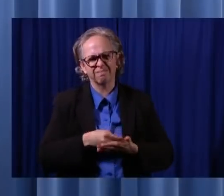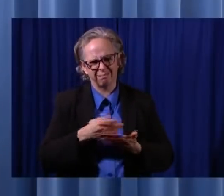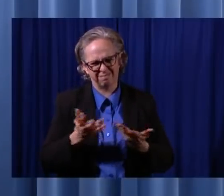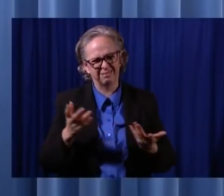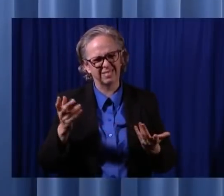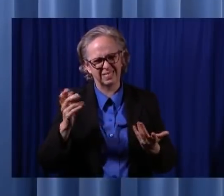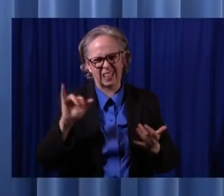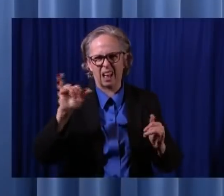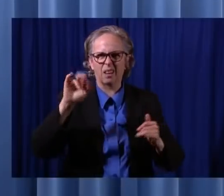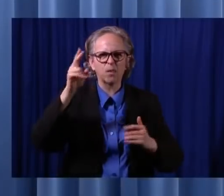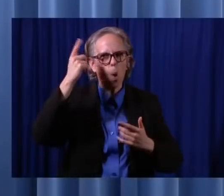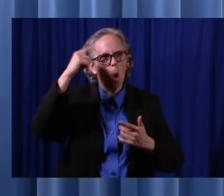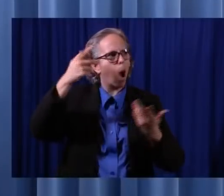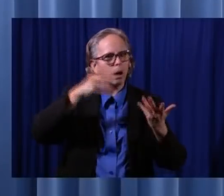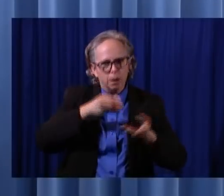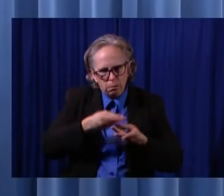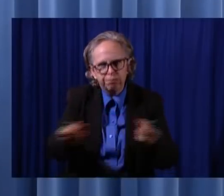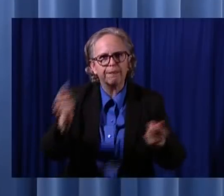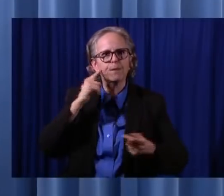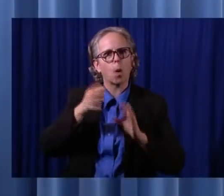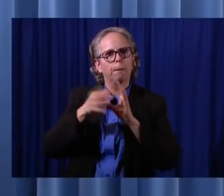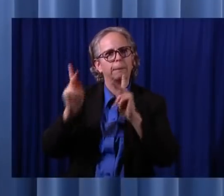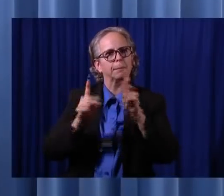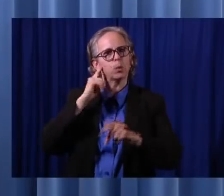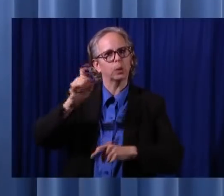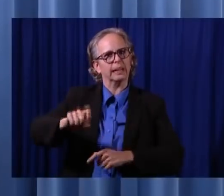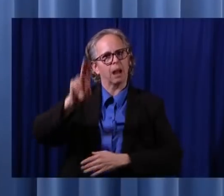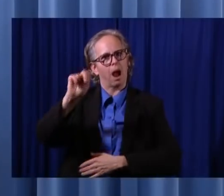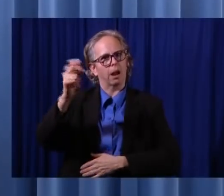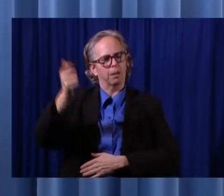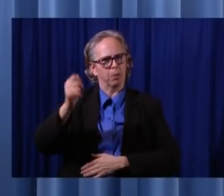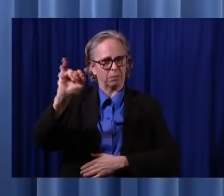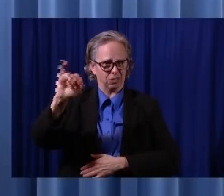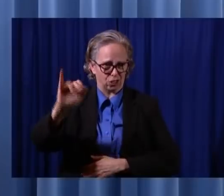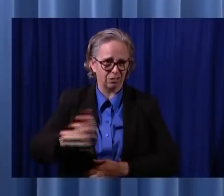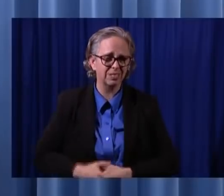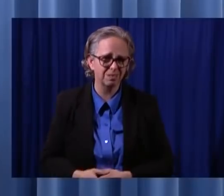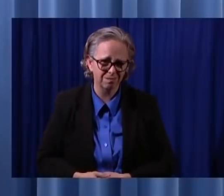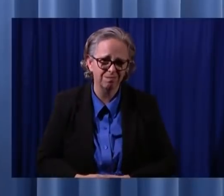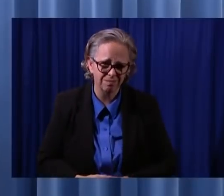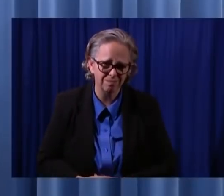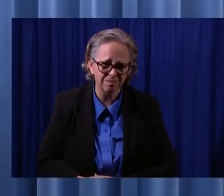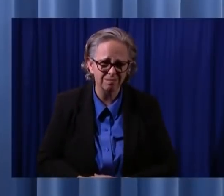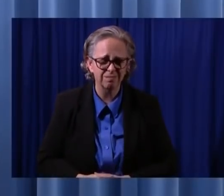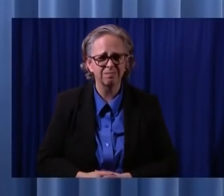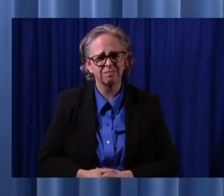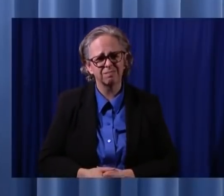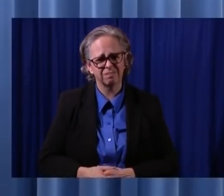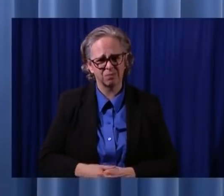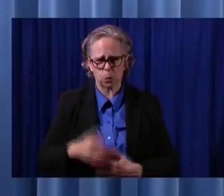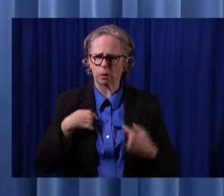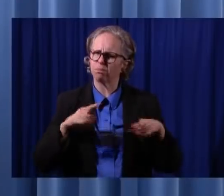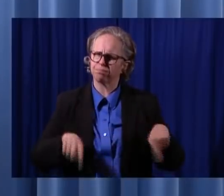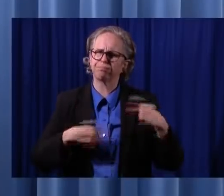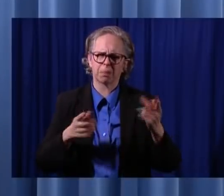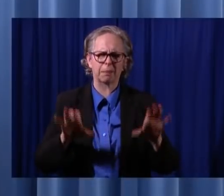NEED IT. OHIO IS CERTAINLY NOT ALONE, OTHER STATES HAVE BEEN FORCED TO DO THAT AND SO FAR DURING THE COVID-19 CRISIS